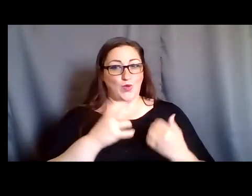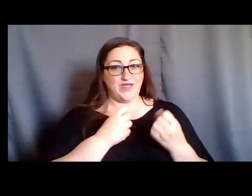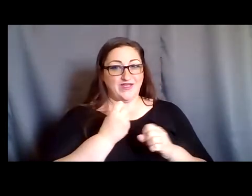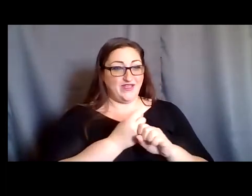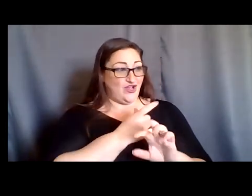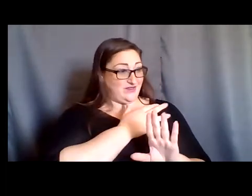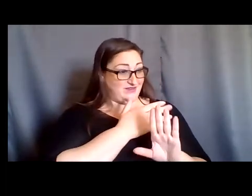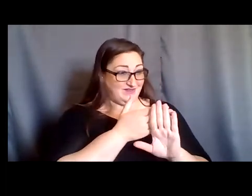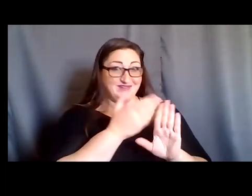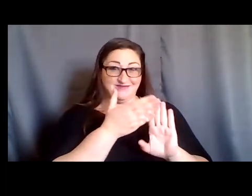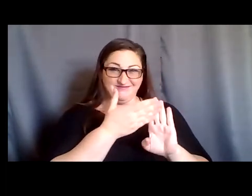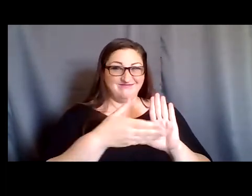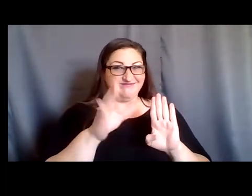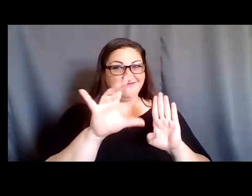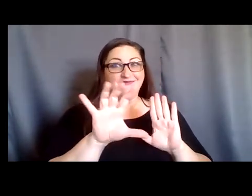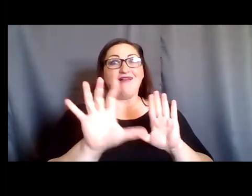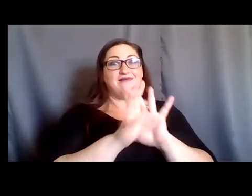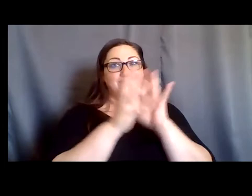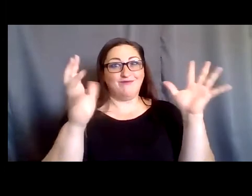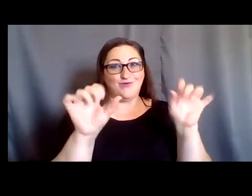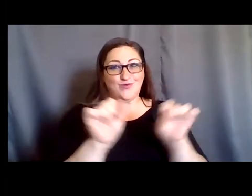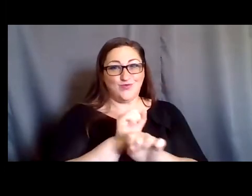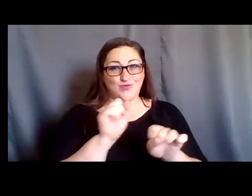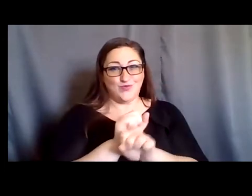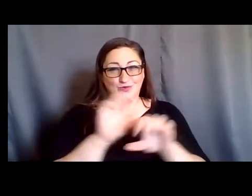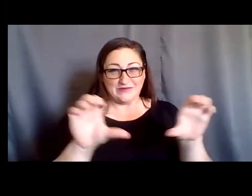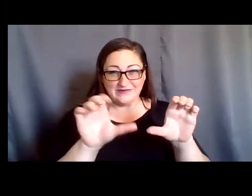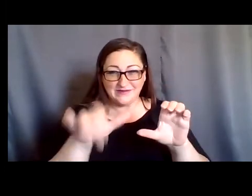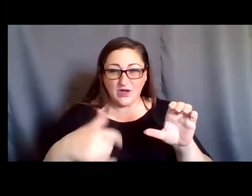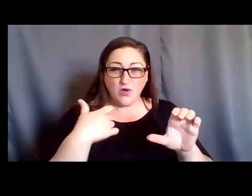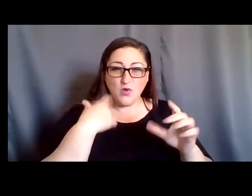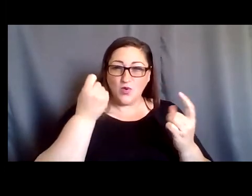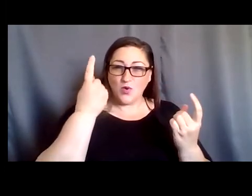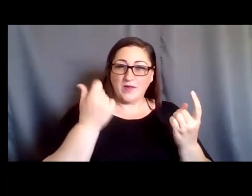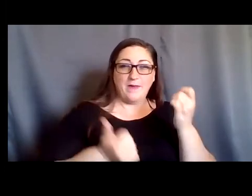Disabled people represent one of the most marginalized groups in American society—